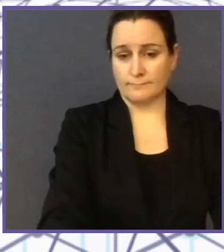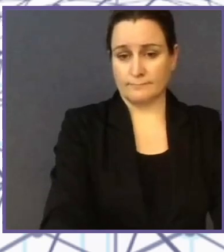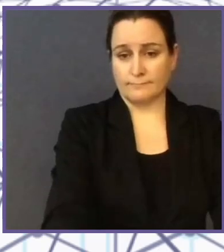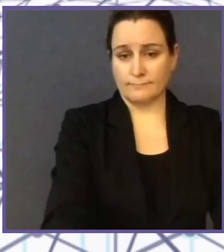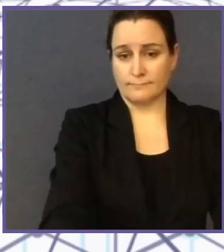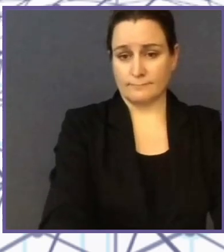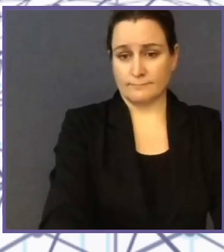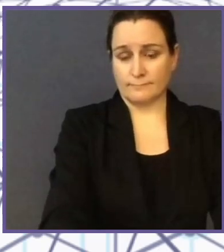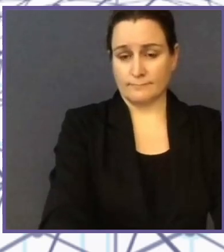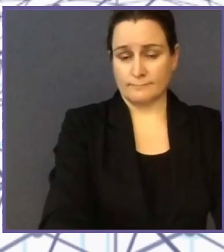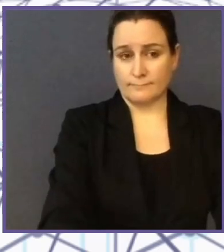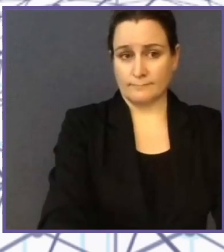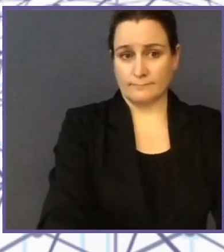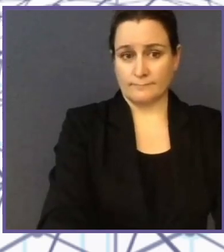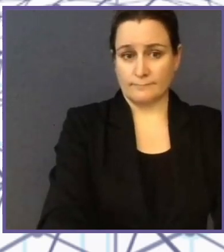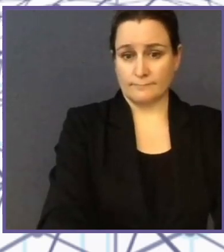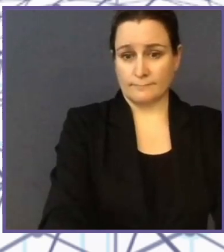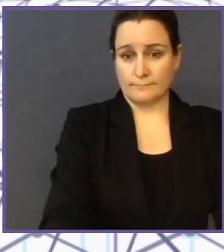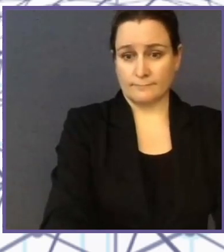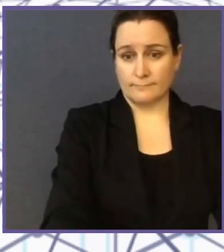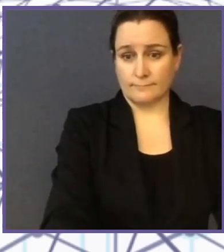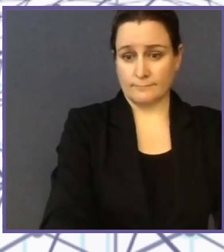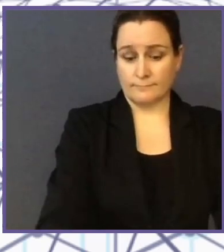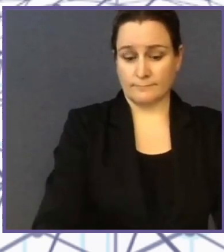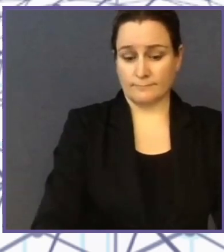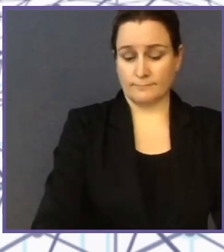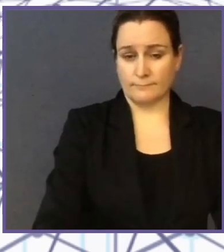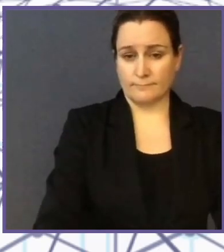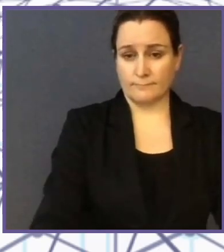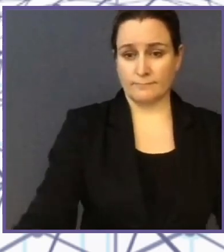options that we are commonly making here in Nepal with this new intervention.